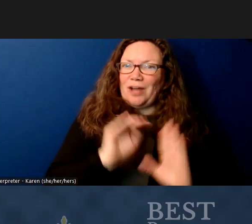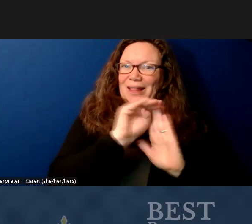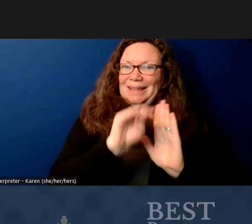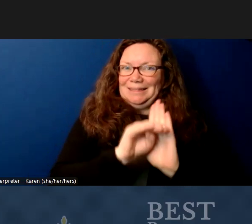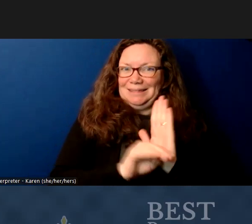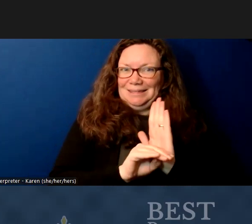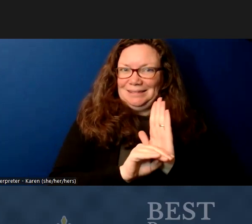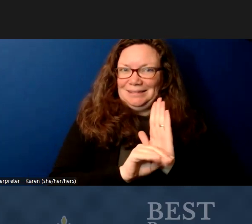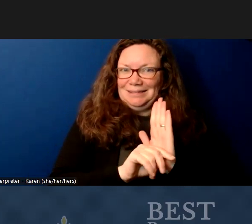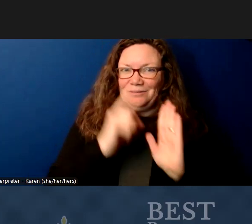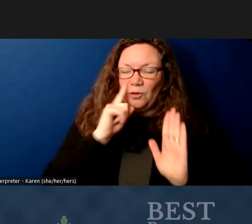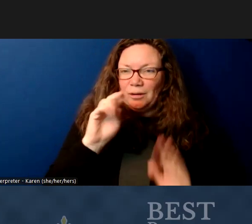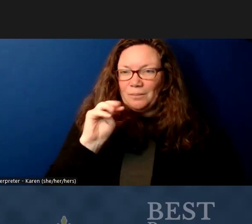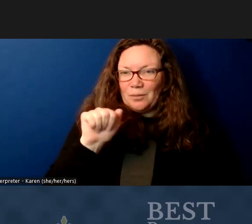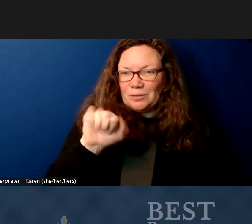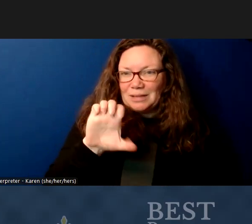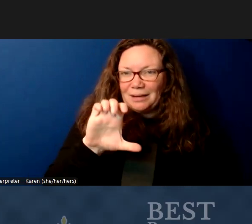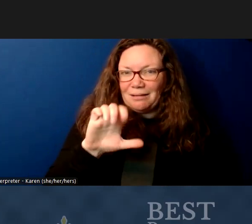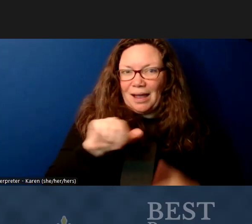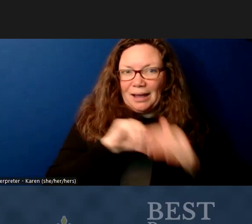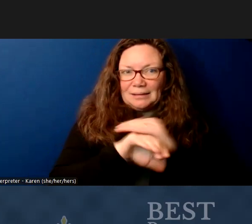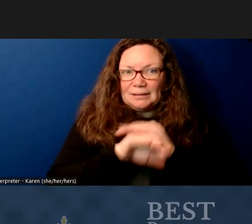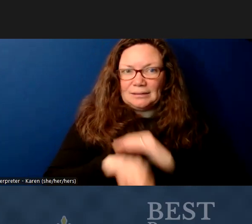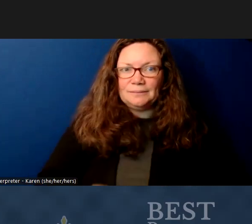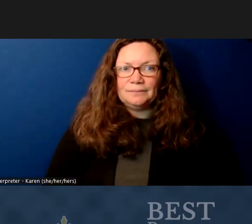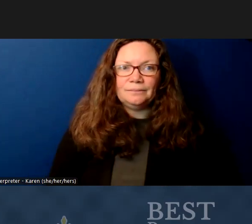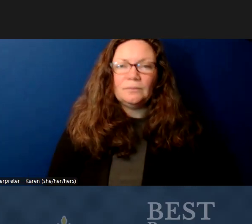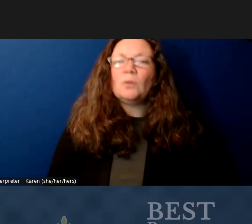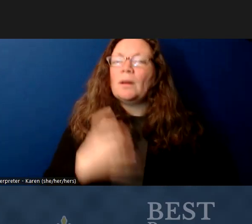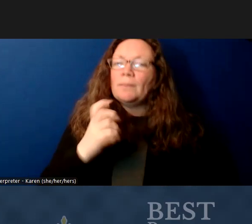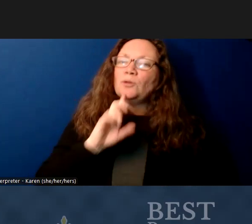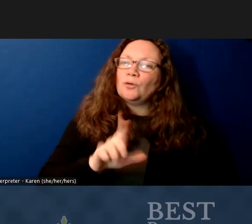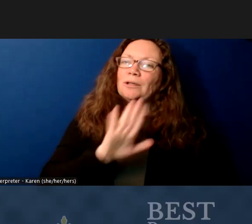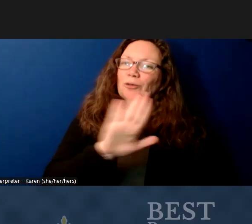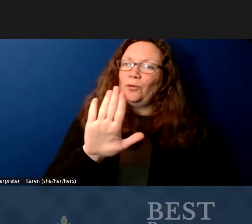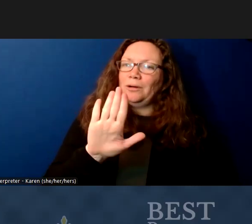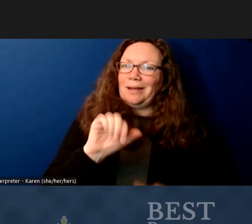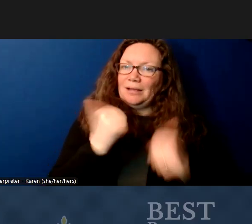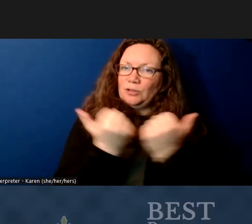Confirm that everyone within your agency has access to these, systems.